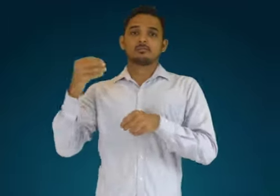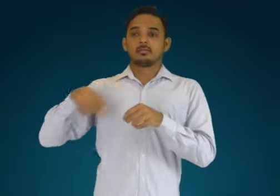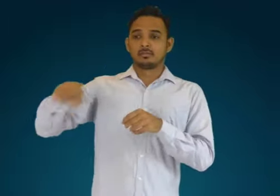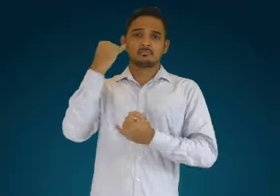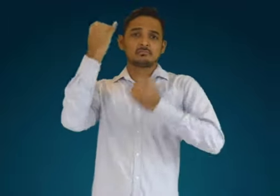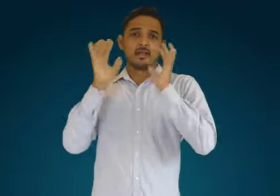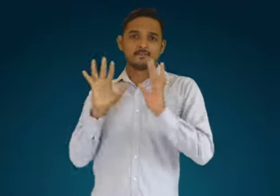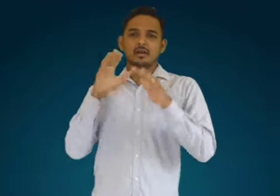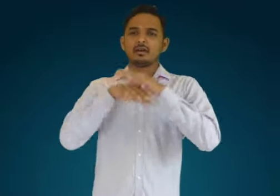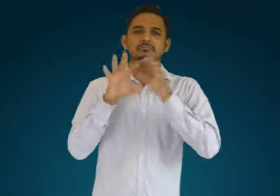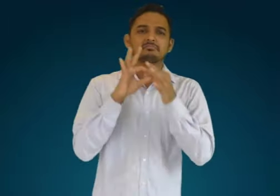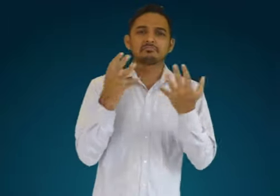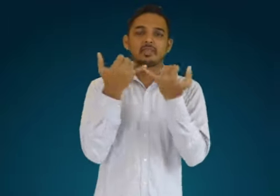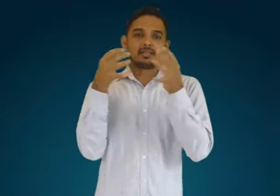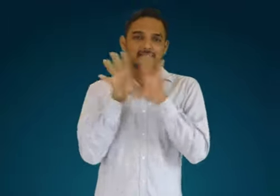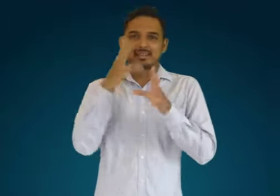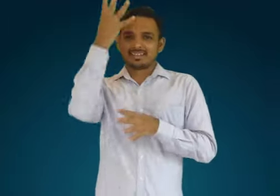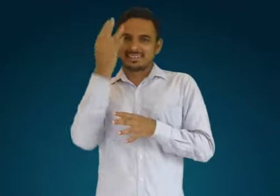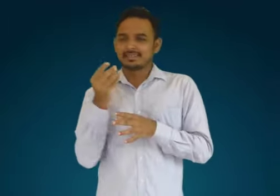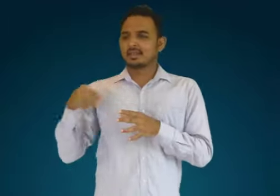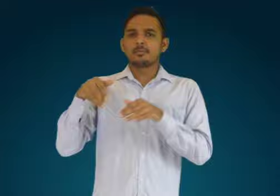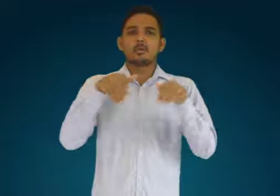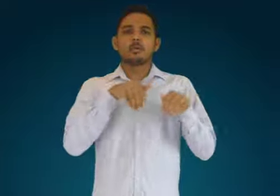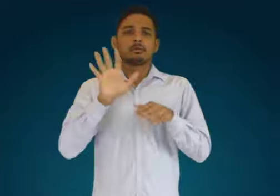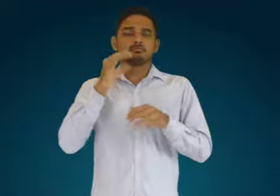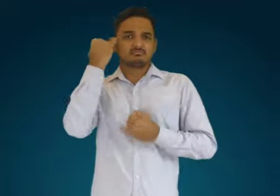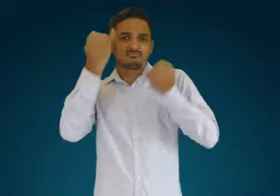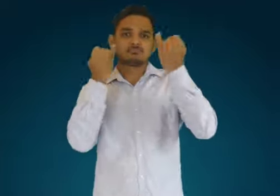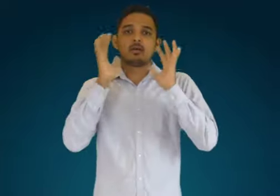only classroom lessons